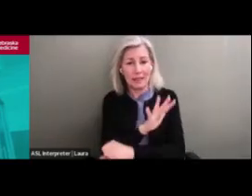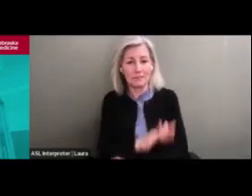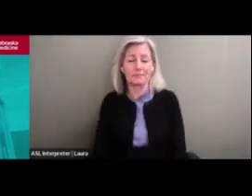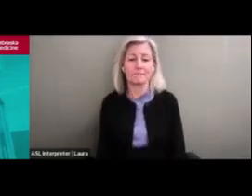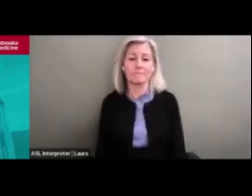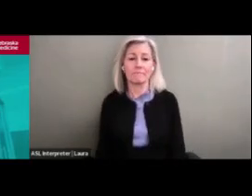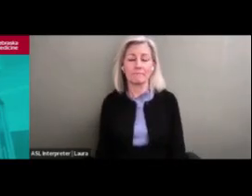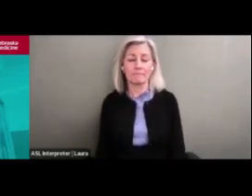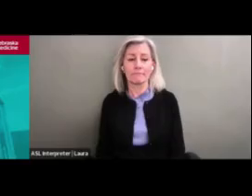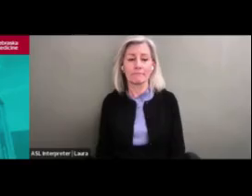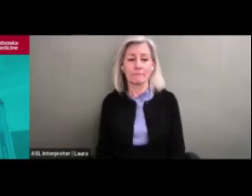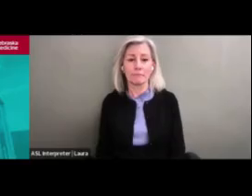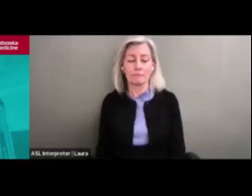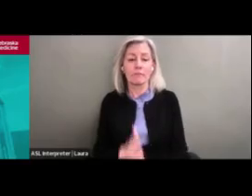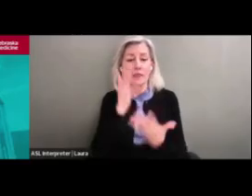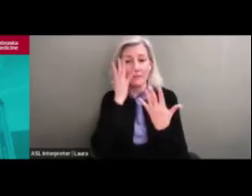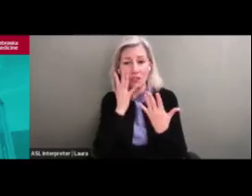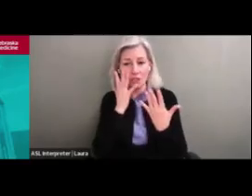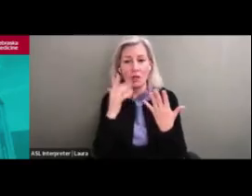these are the services that often get cut first